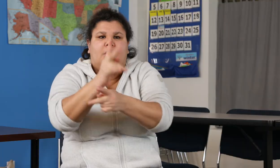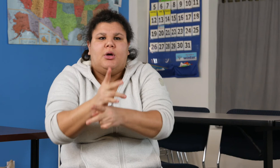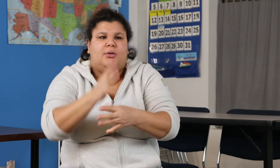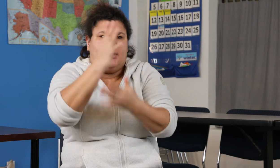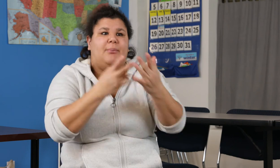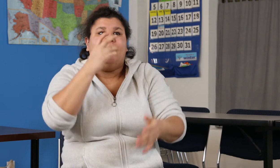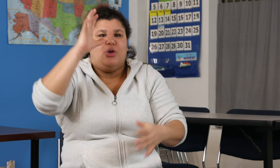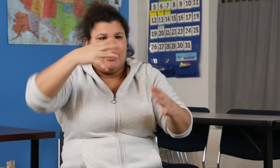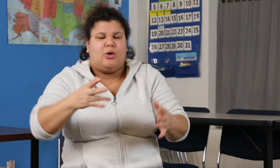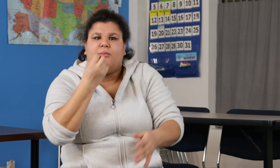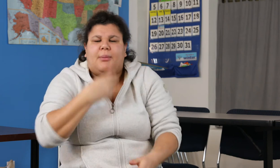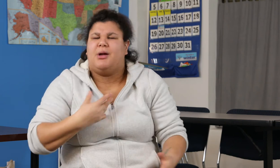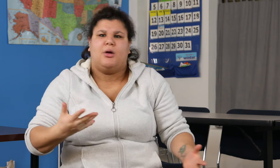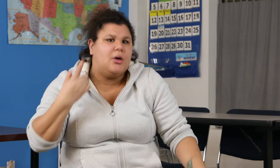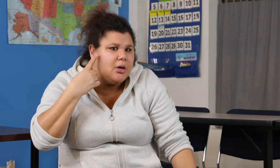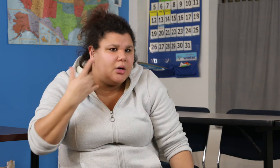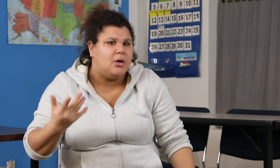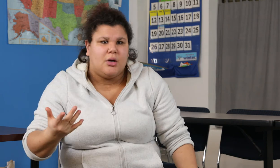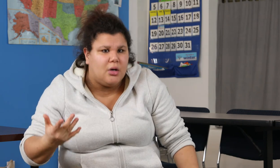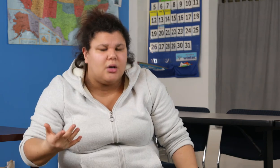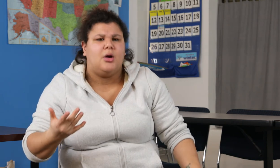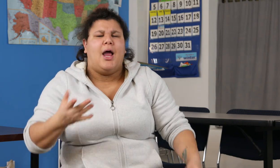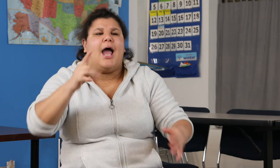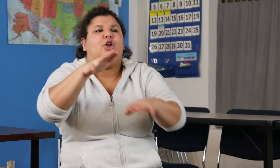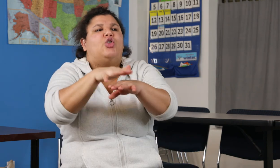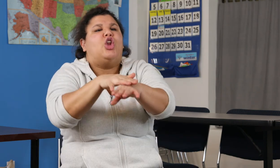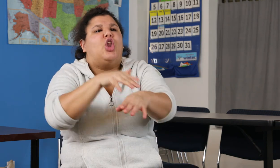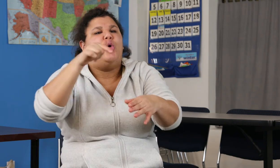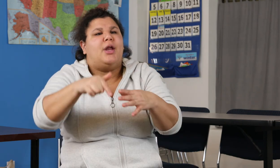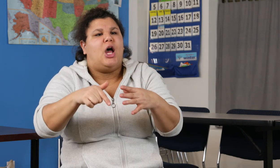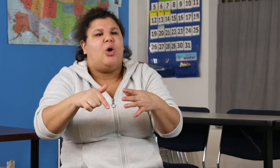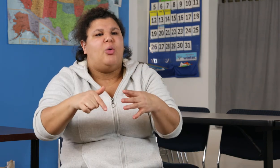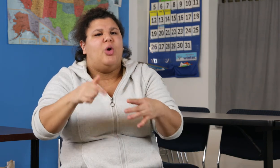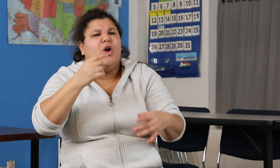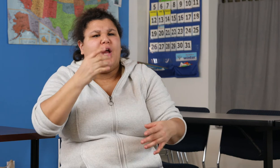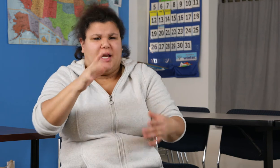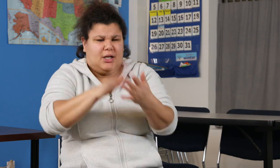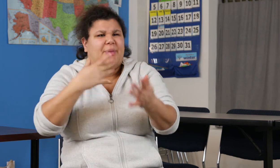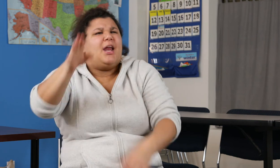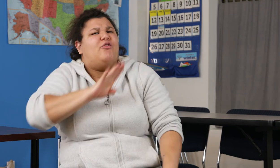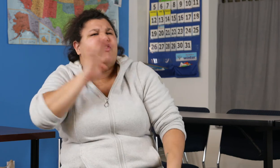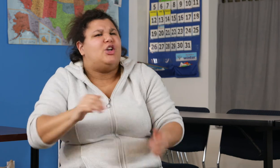I have to be careful, some strangers expect me to be able to lipread. I gesture to them that I can’t hear, to slow down.